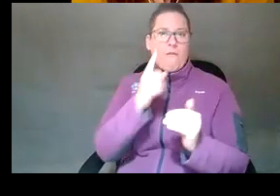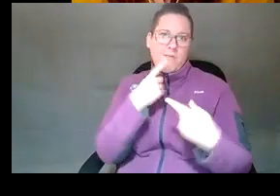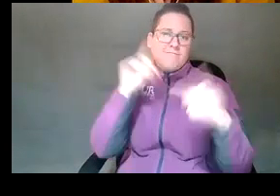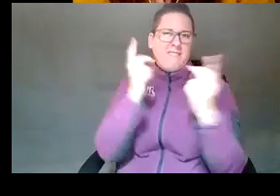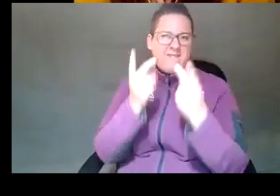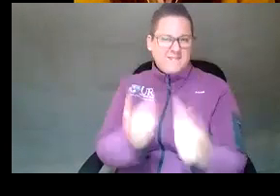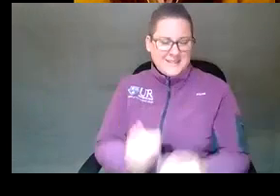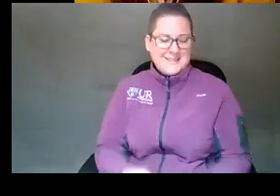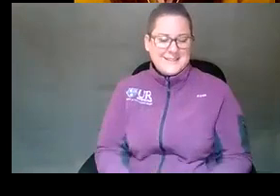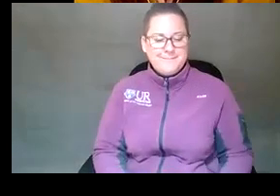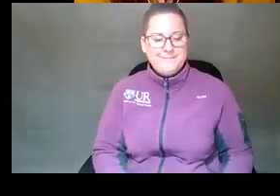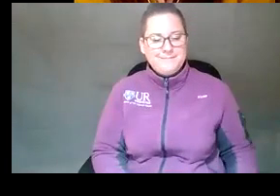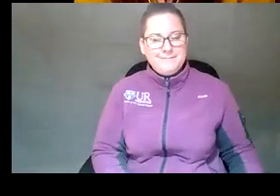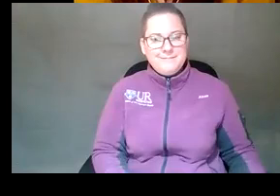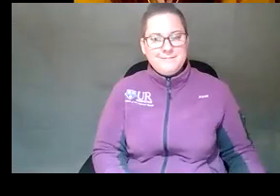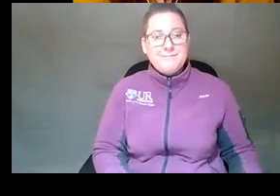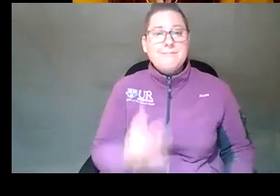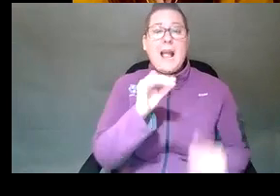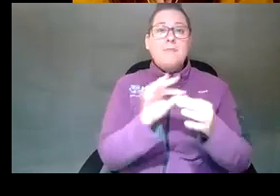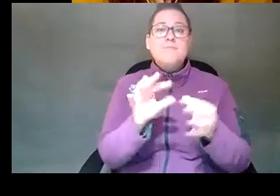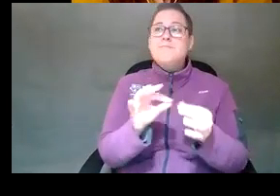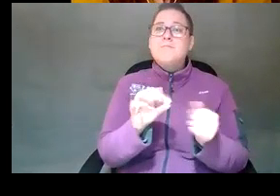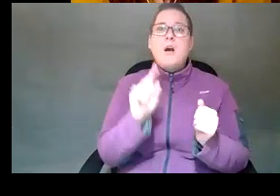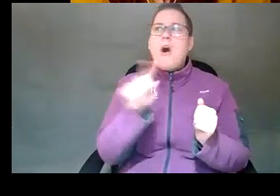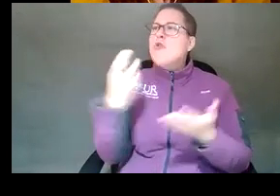they also noted taking advantage of resources that we may not have thought of before so